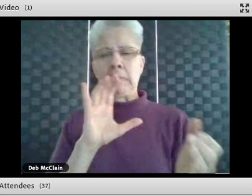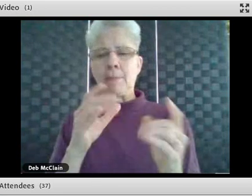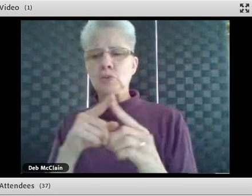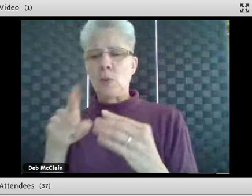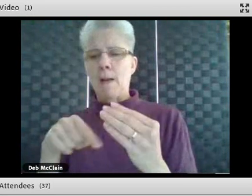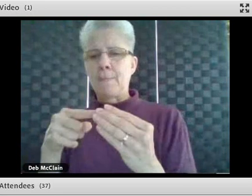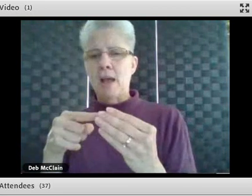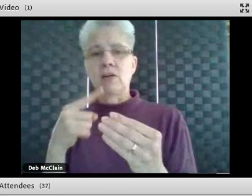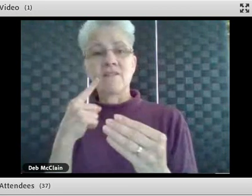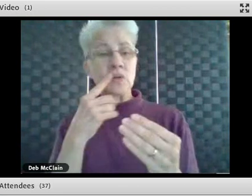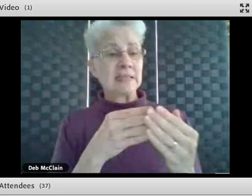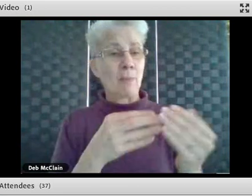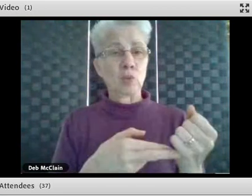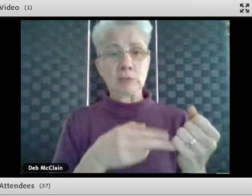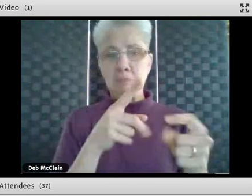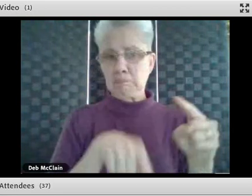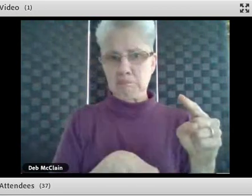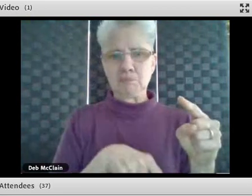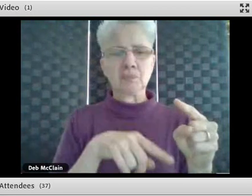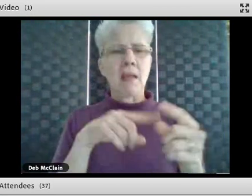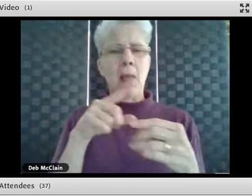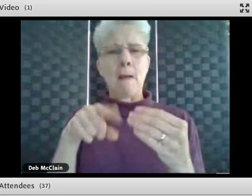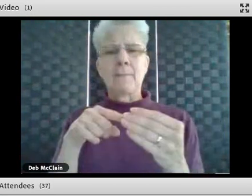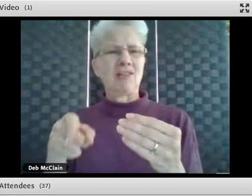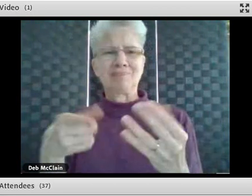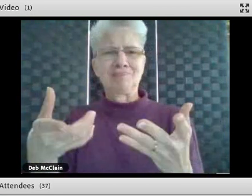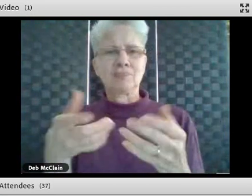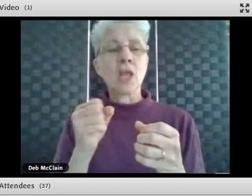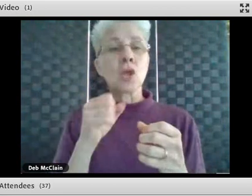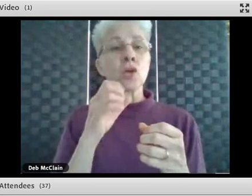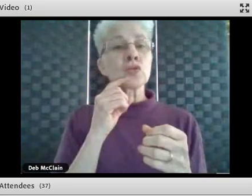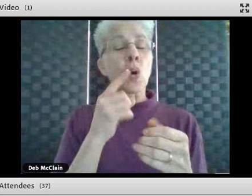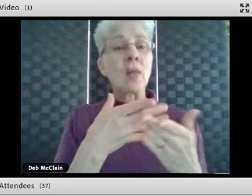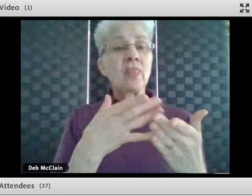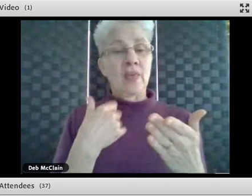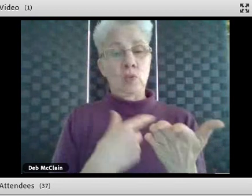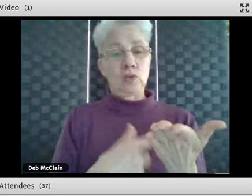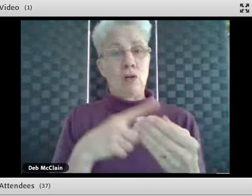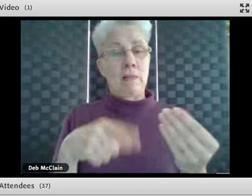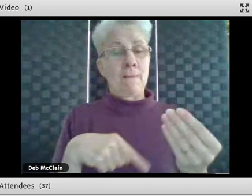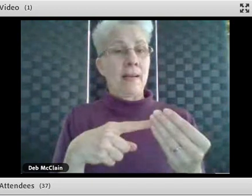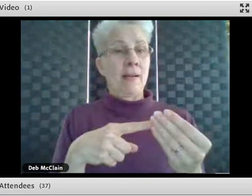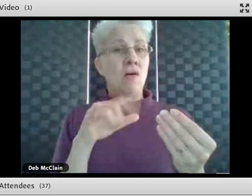Right? And so one thing -- Like I said, one thing that we'll talk about in the future,